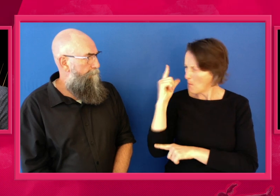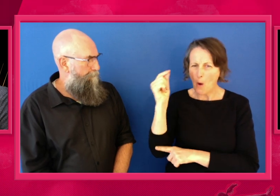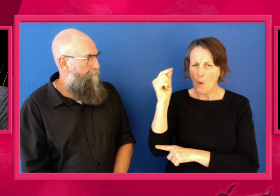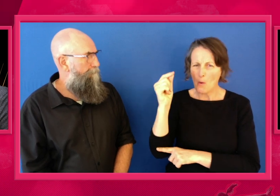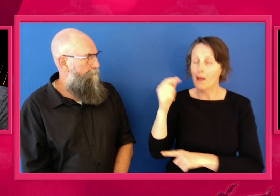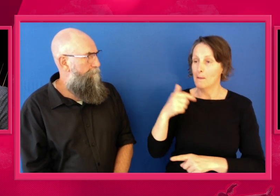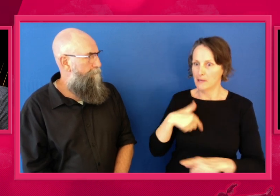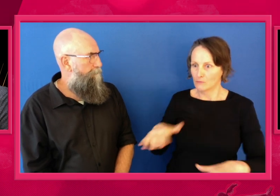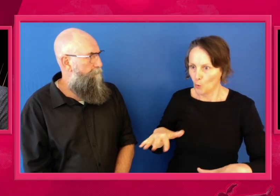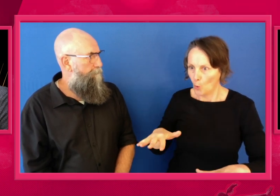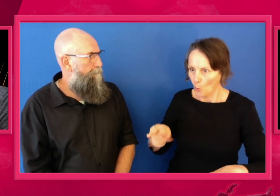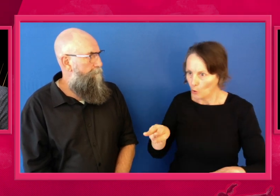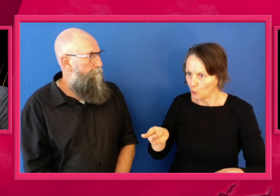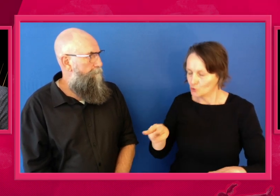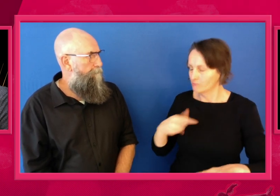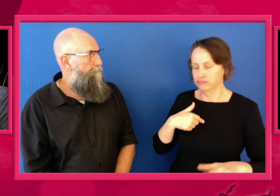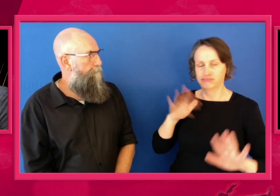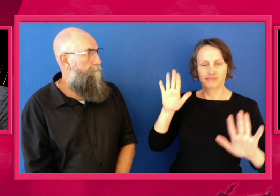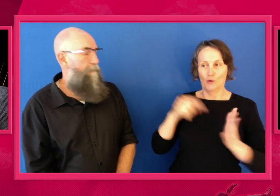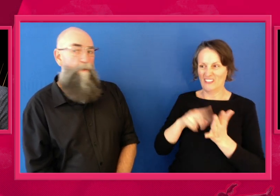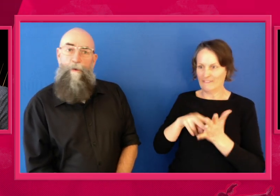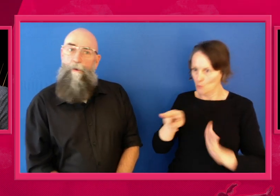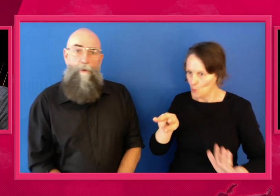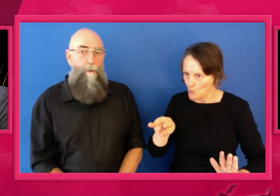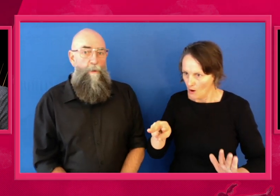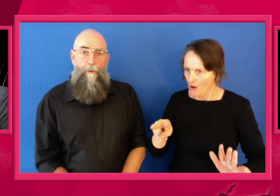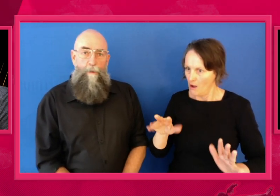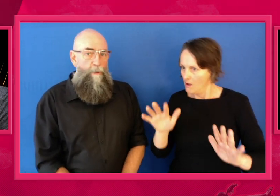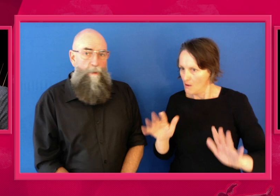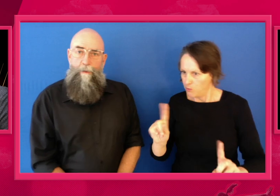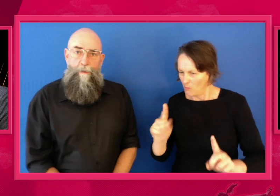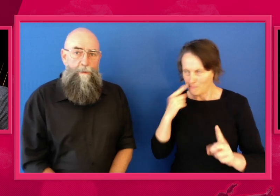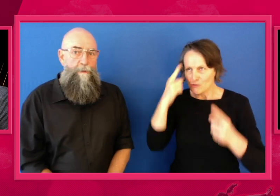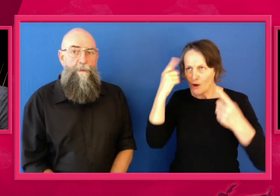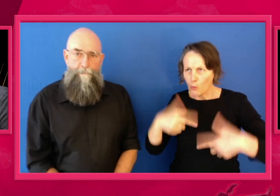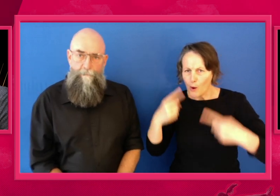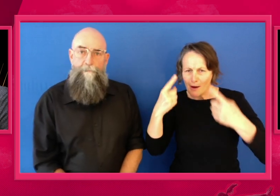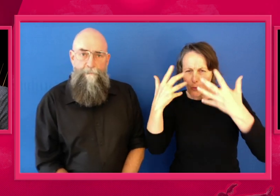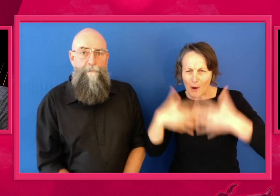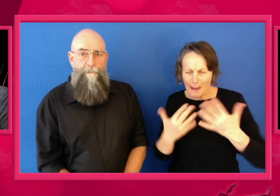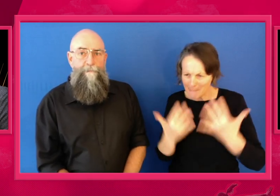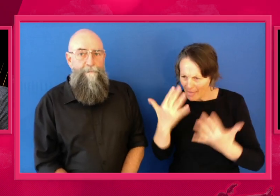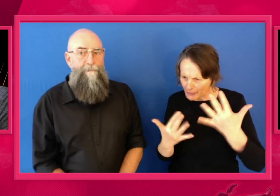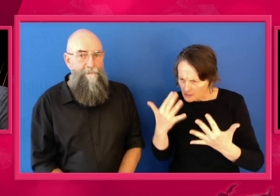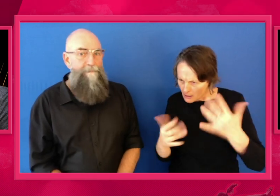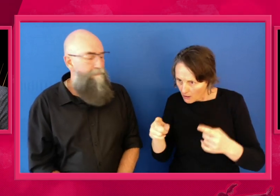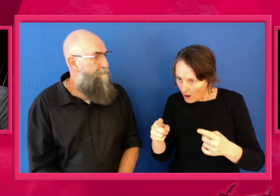sitting on the edge of my seat. I know that would have been too, because I was like, trying to do maths again, not my strong point. And I was like, oh my god, oh my god, is she,